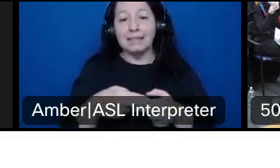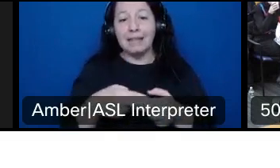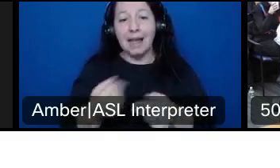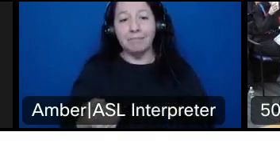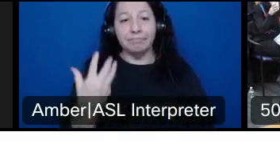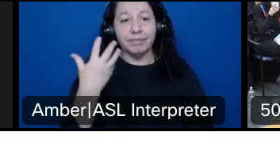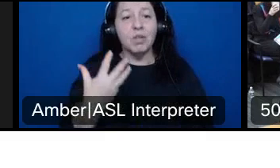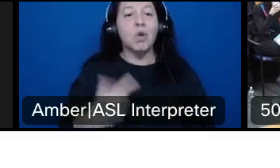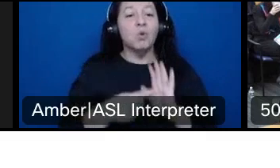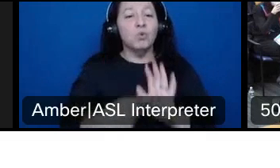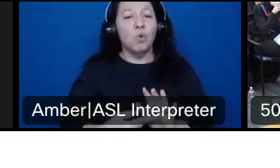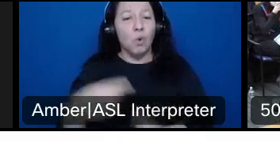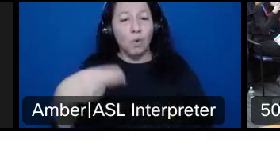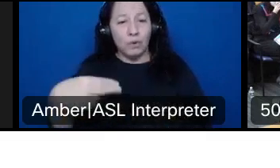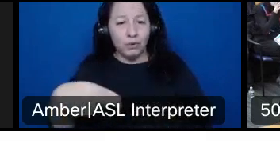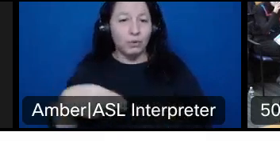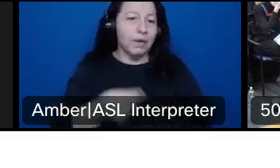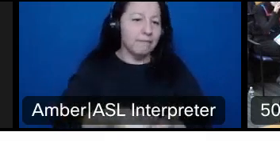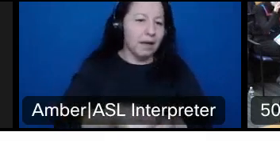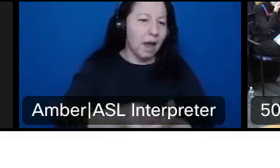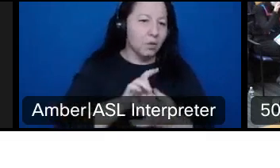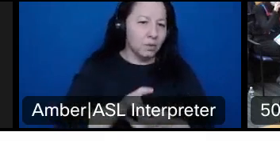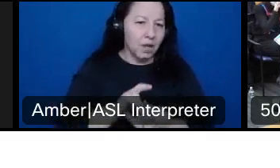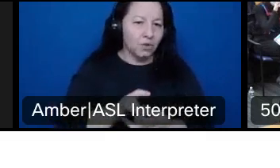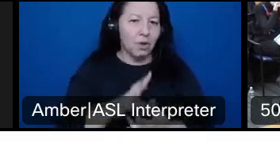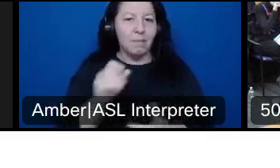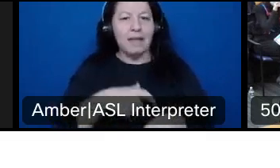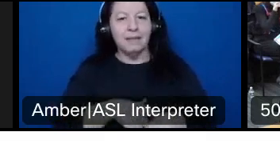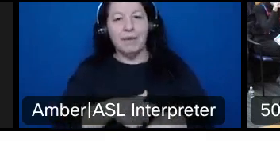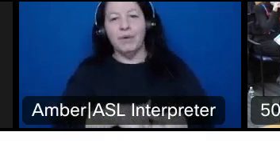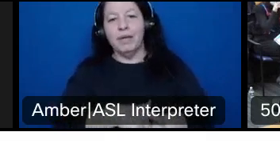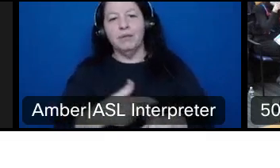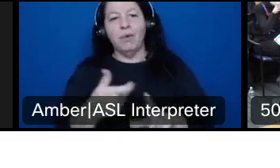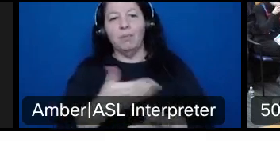Of our financial relationship in the periods of, uh, the previous agreements.